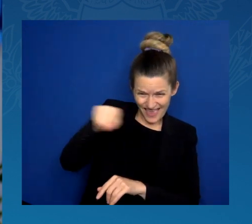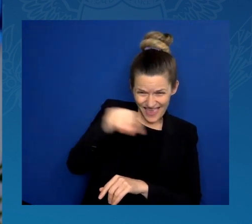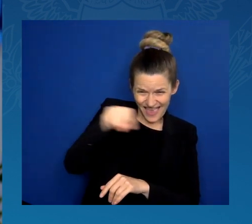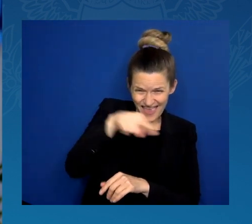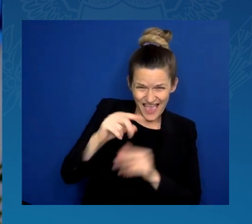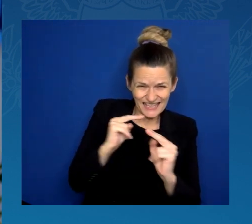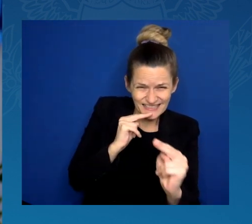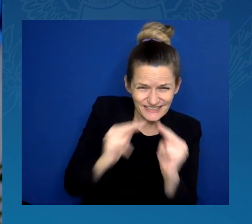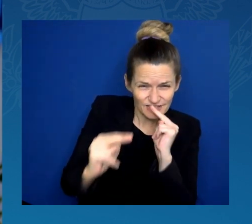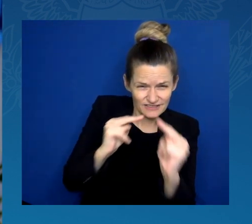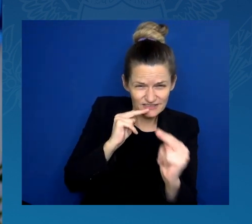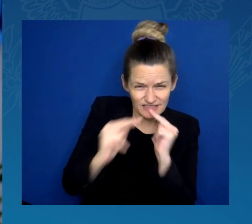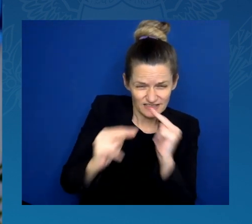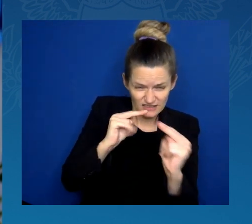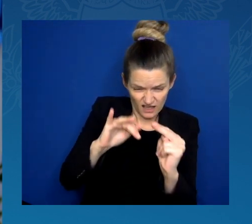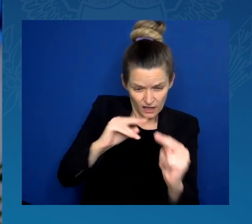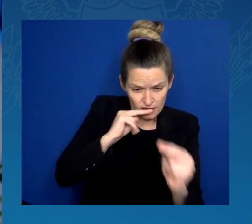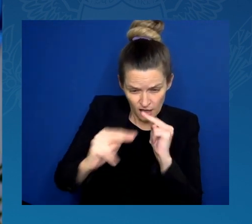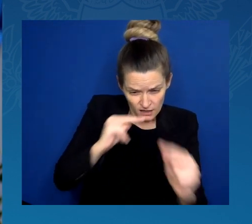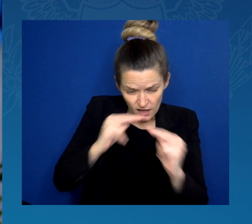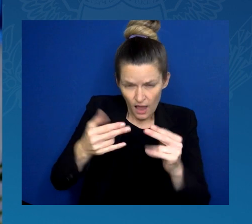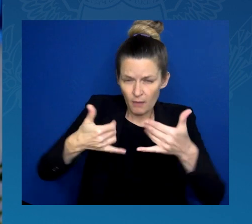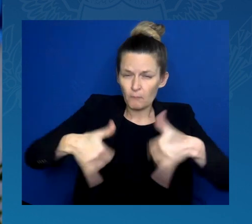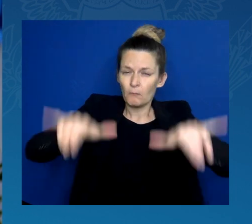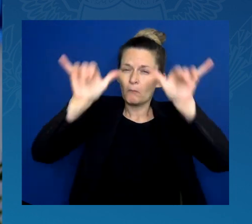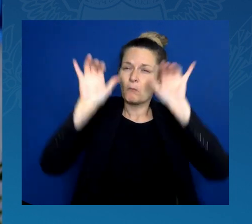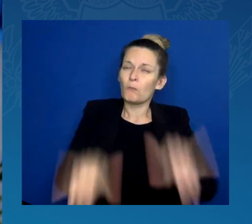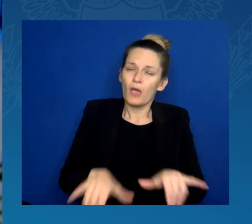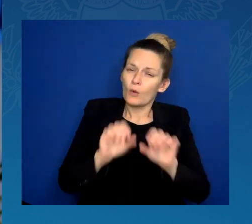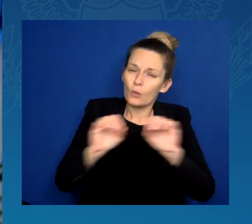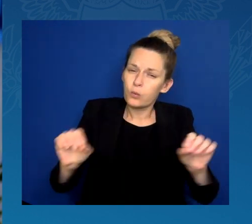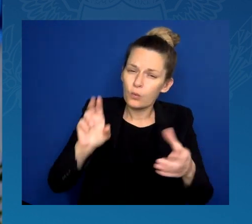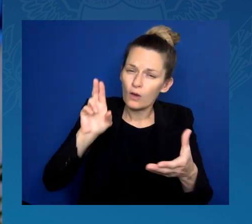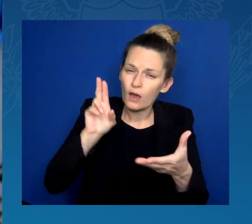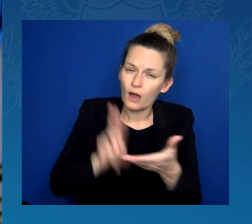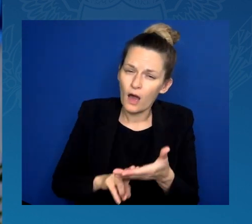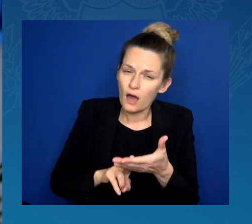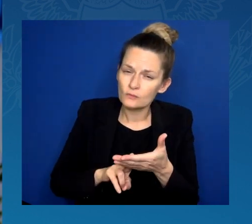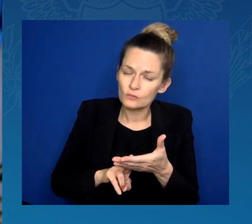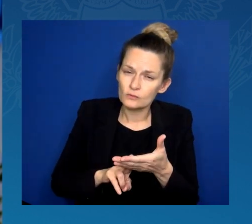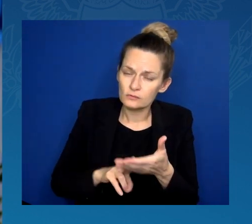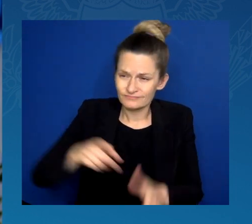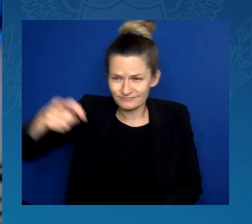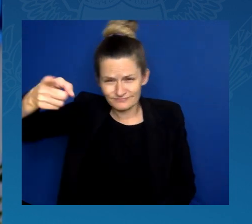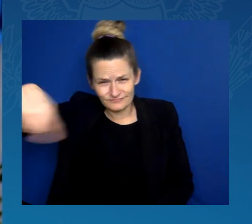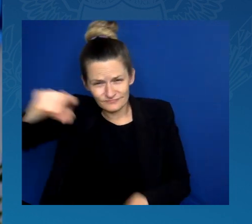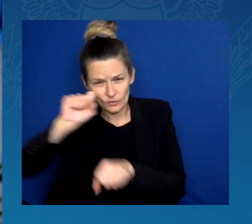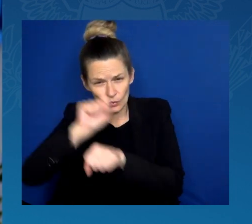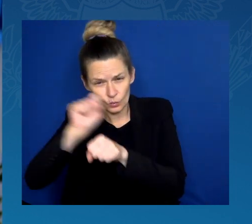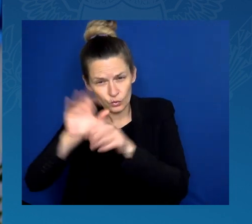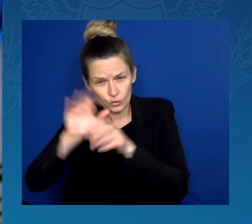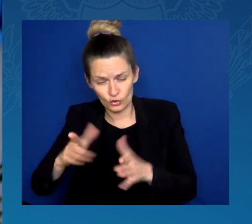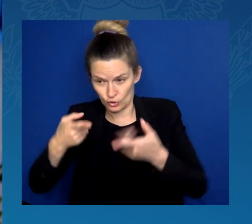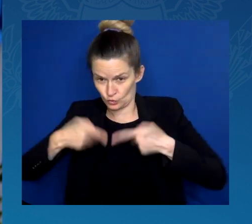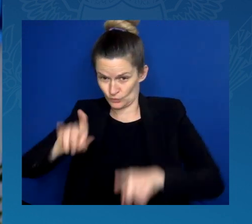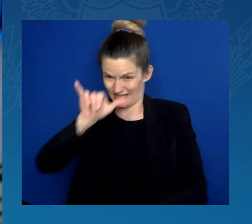Those workers, during our visit, told us about what we all here know. They told us about the power,